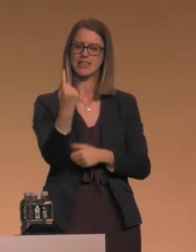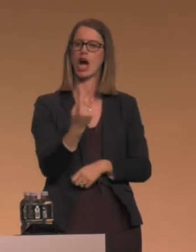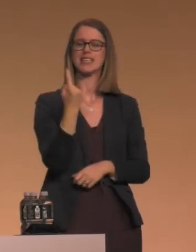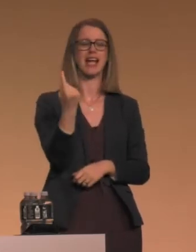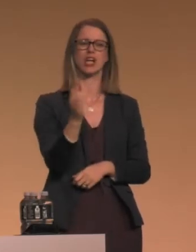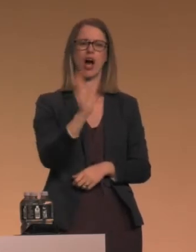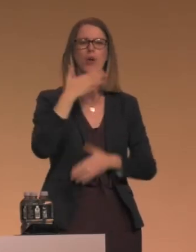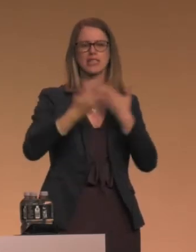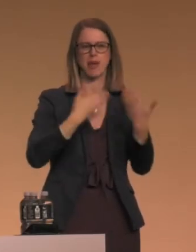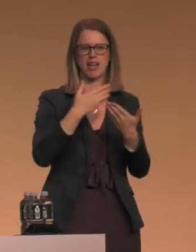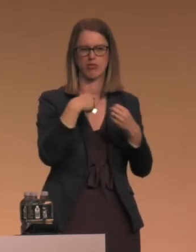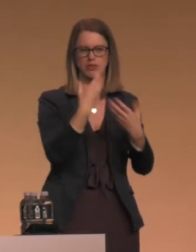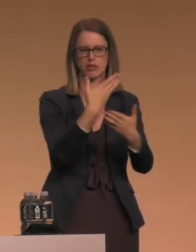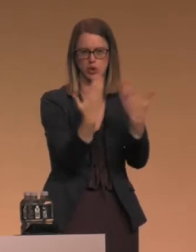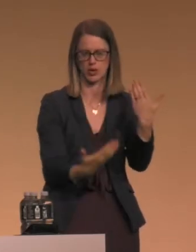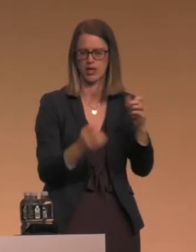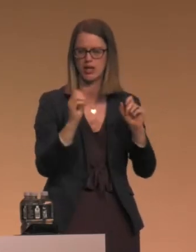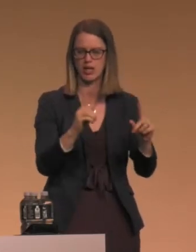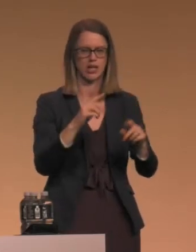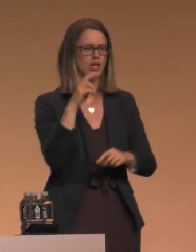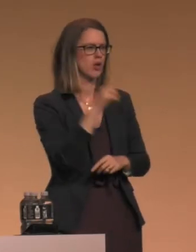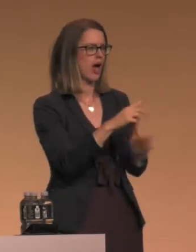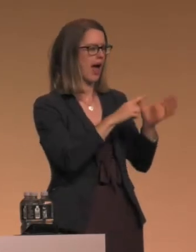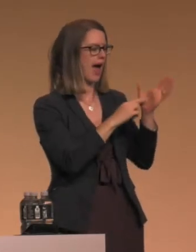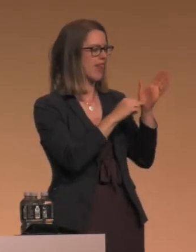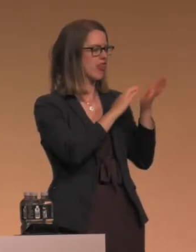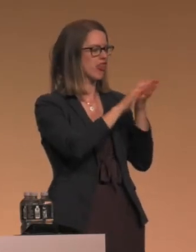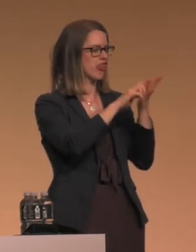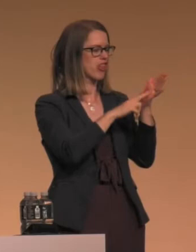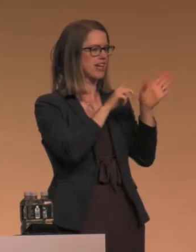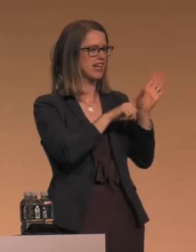I'll explain this with a story. Now, I did notice that Anthony Hill's here. This isn't really about a patient,